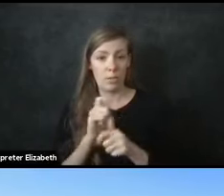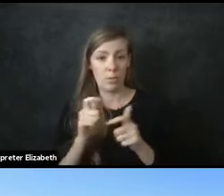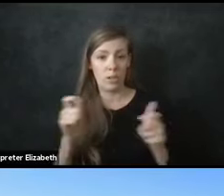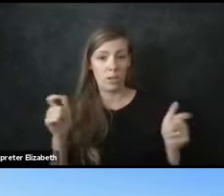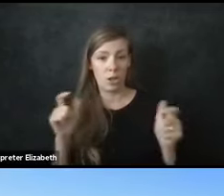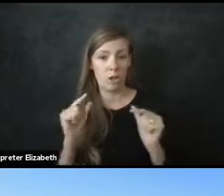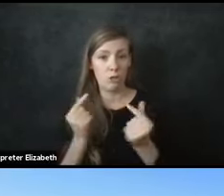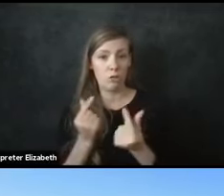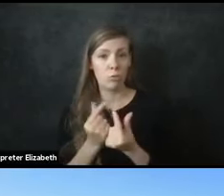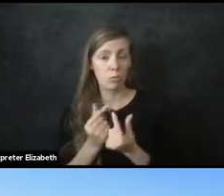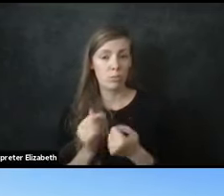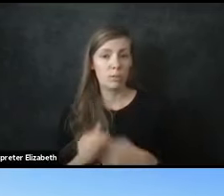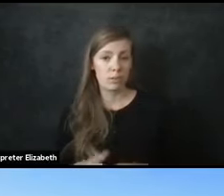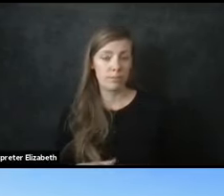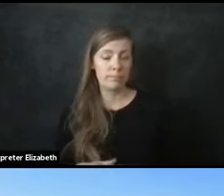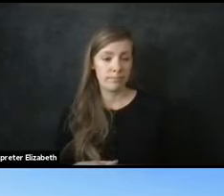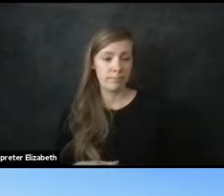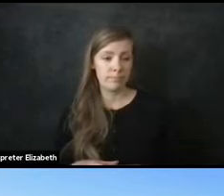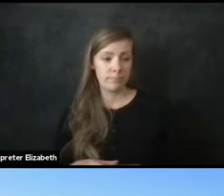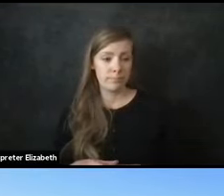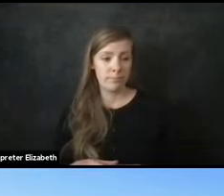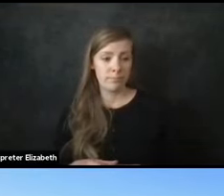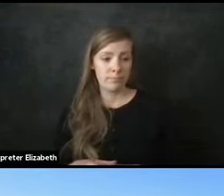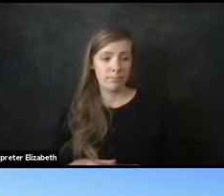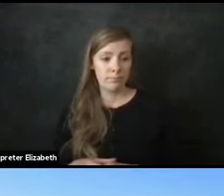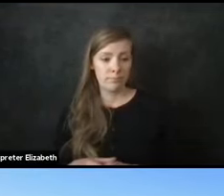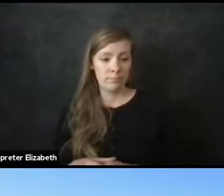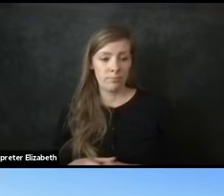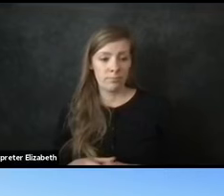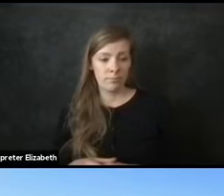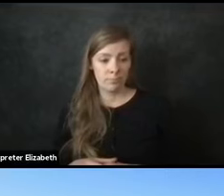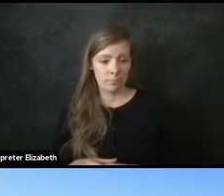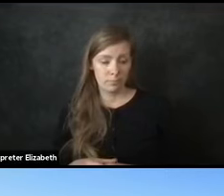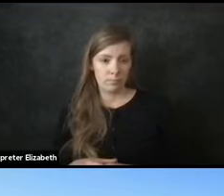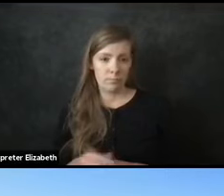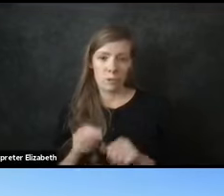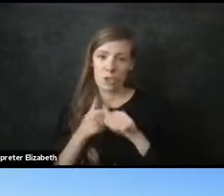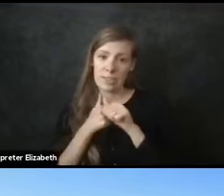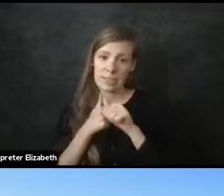are the key things we can still keep up until we can get to a place where